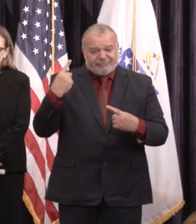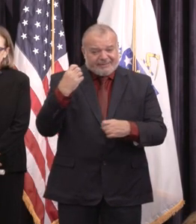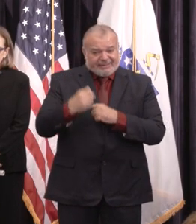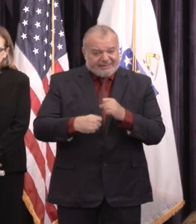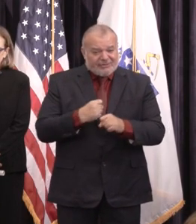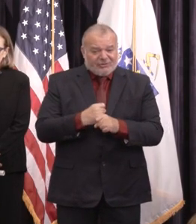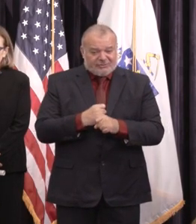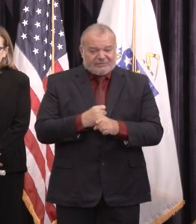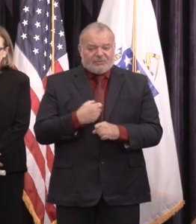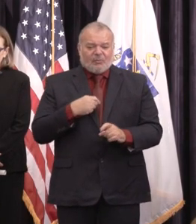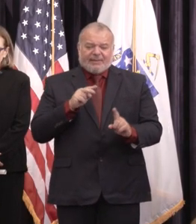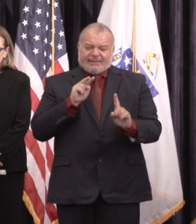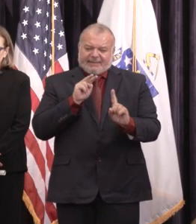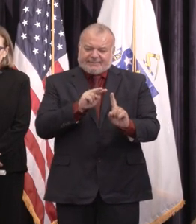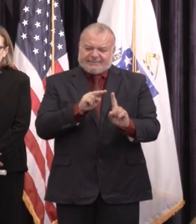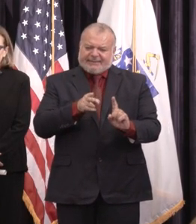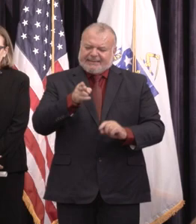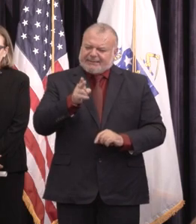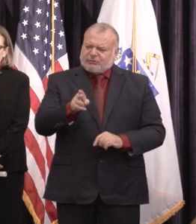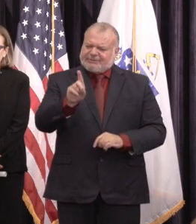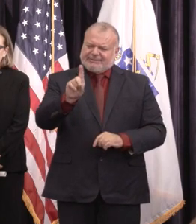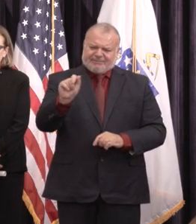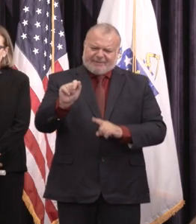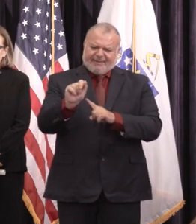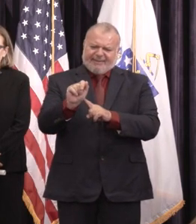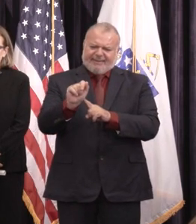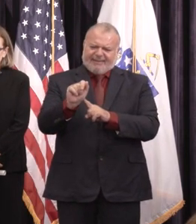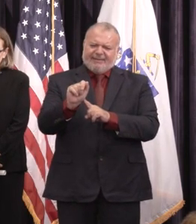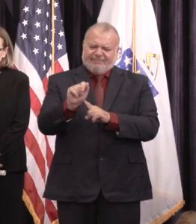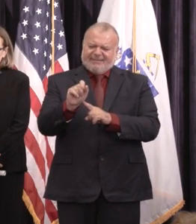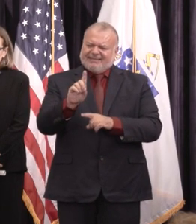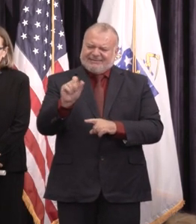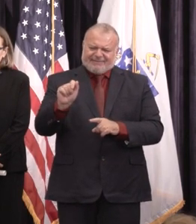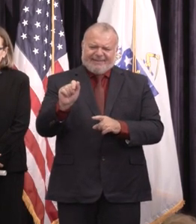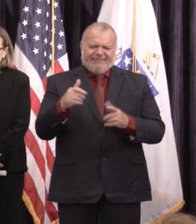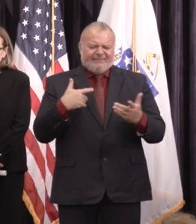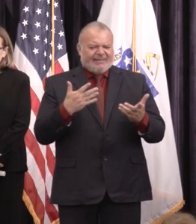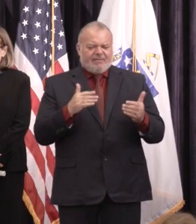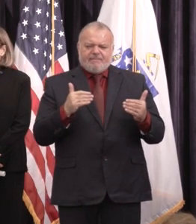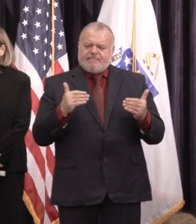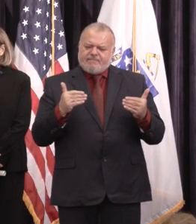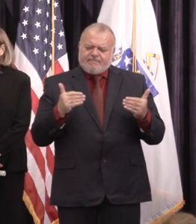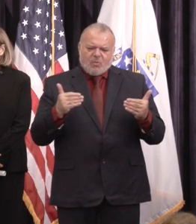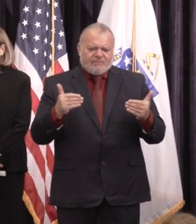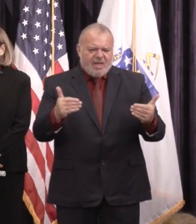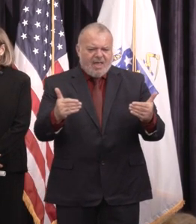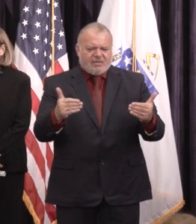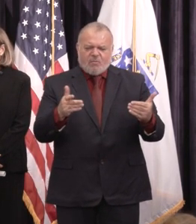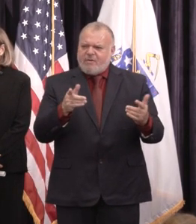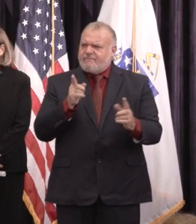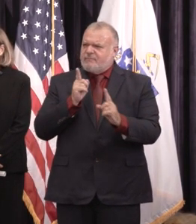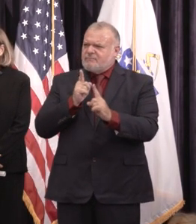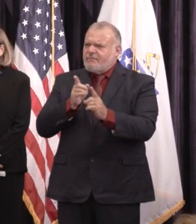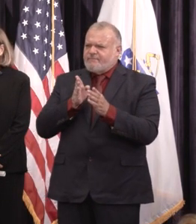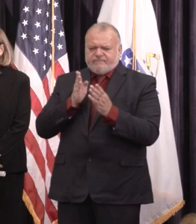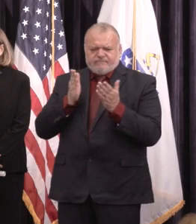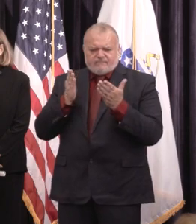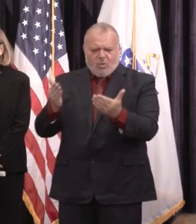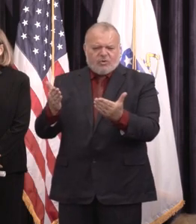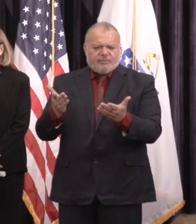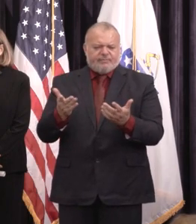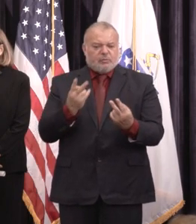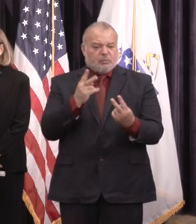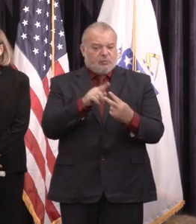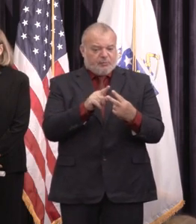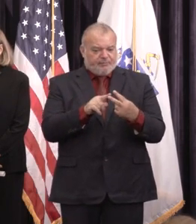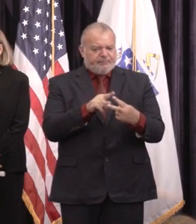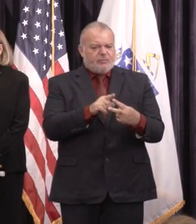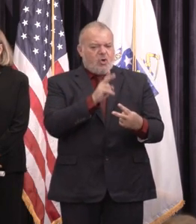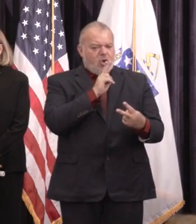disability movement and at the same time propel it forward. To the disability members I want to say